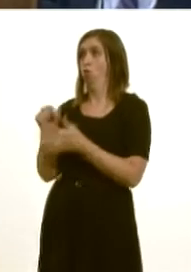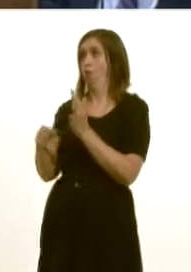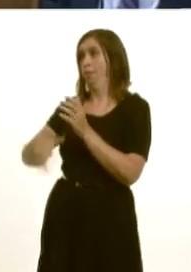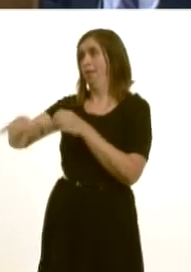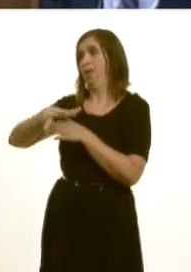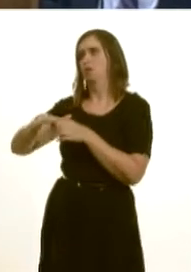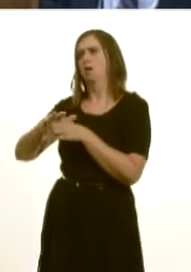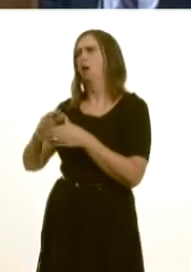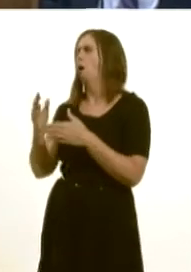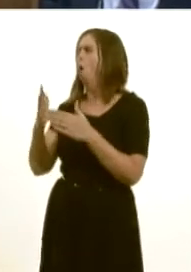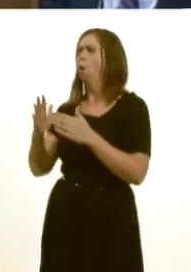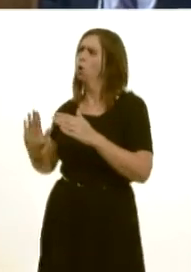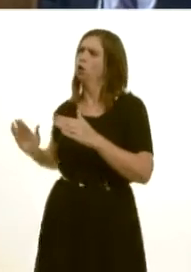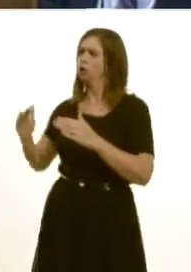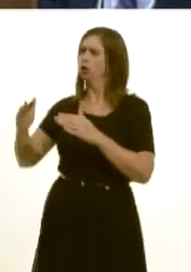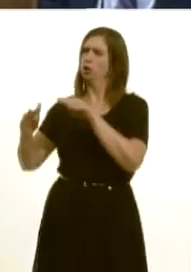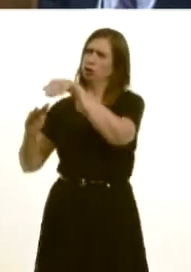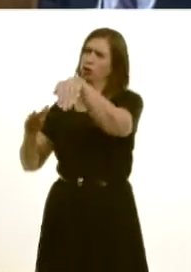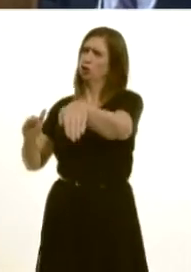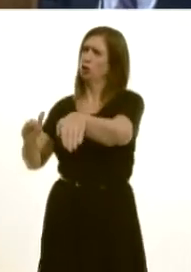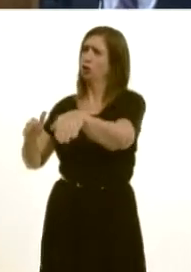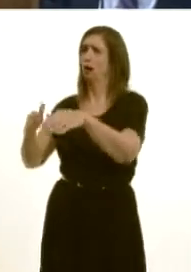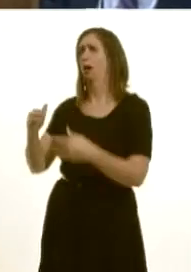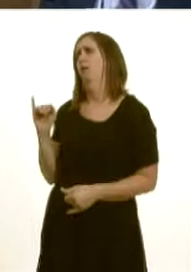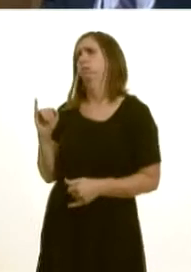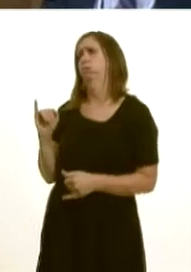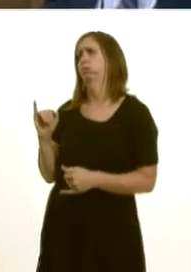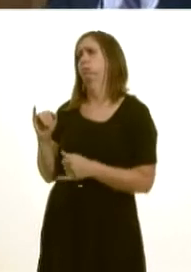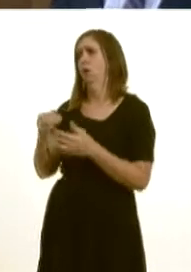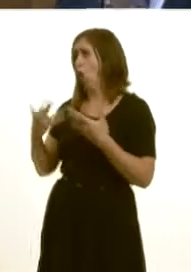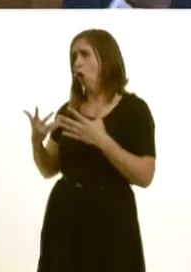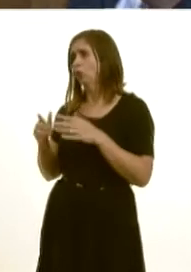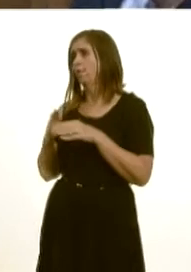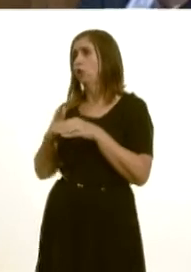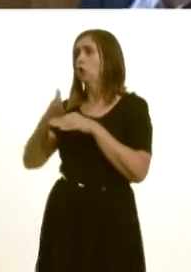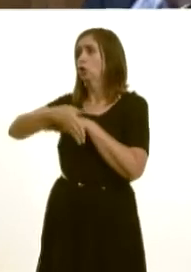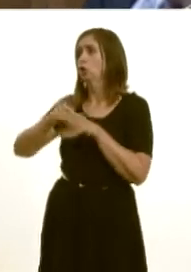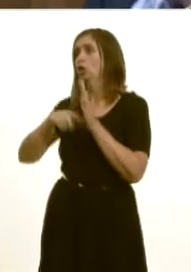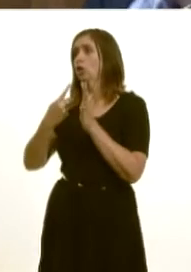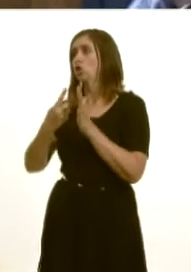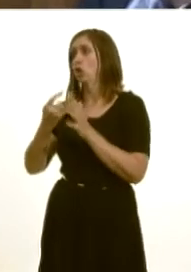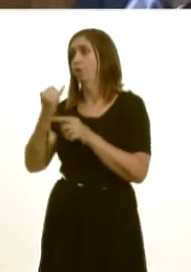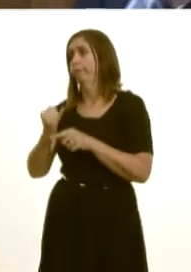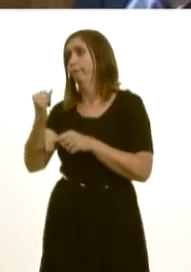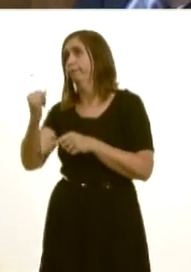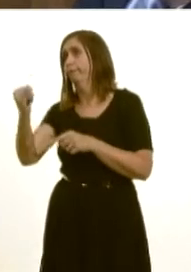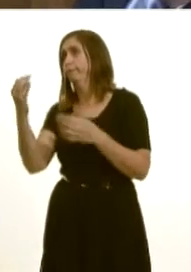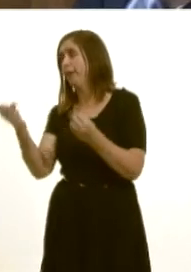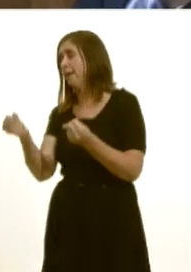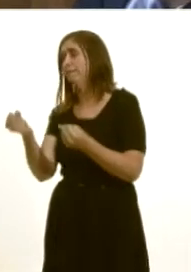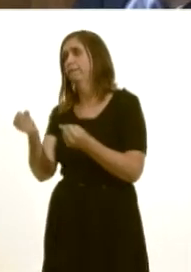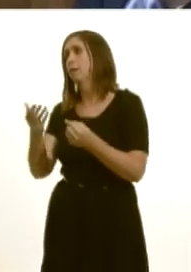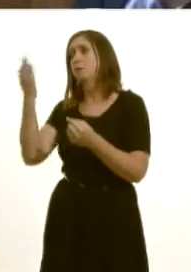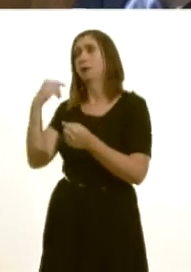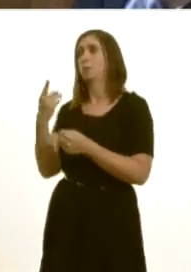over many years, since the 1960s. Ensuring that traffic flows along the M4 while not